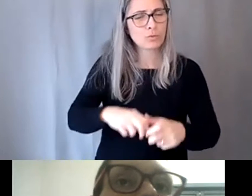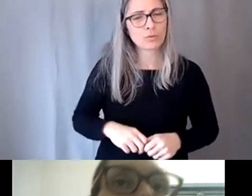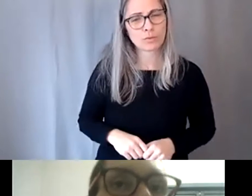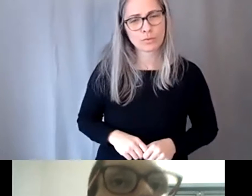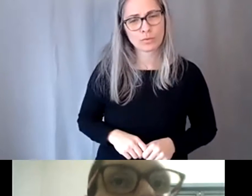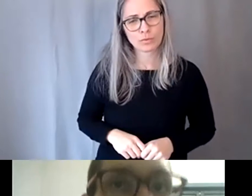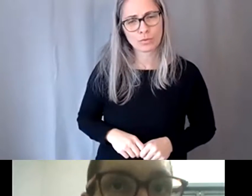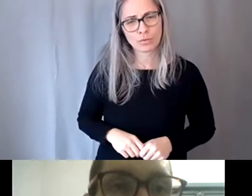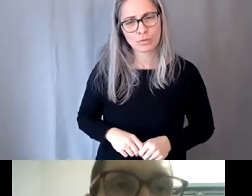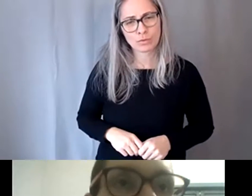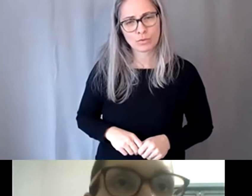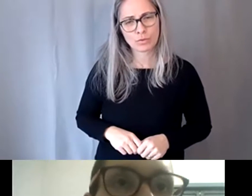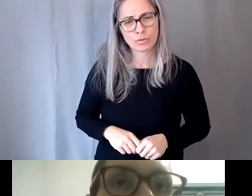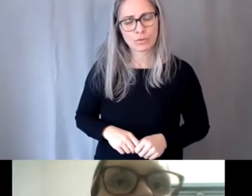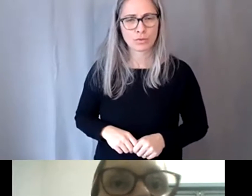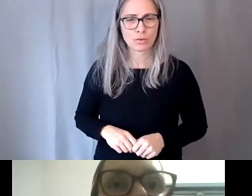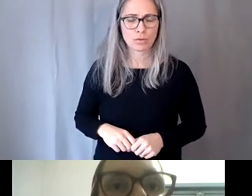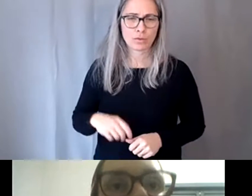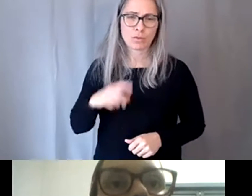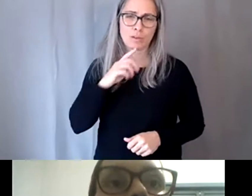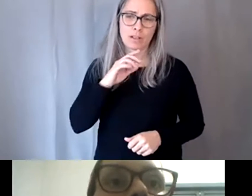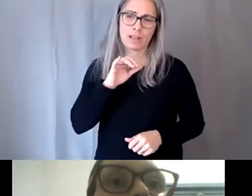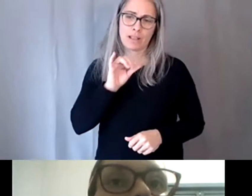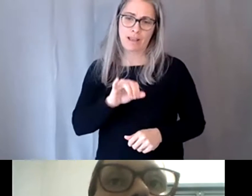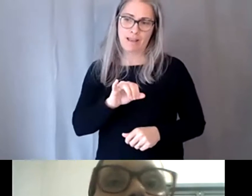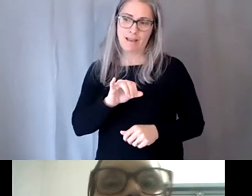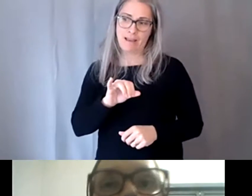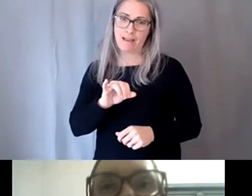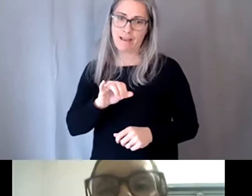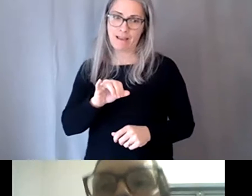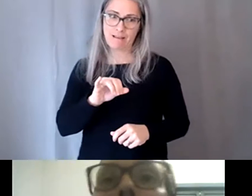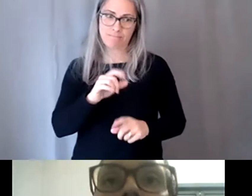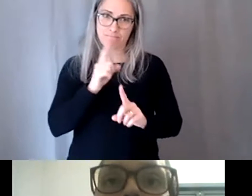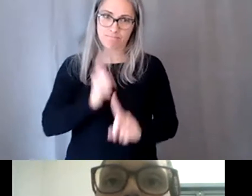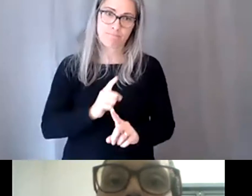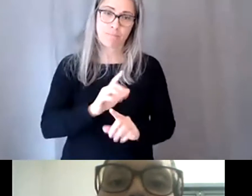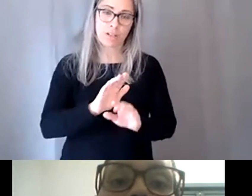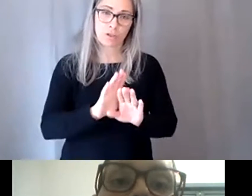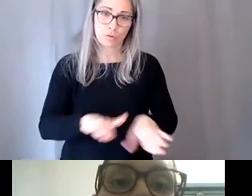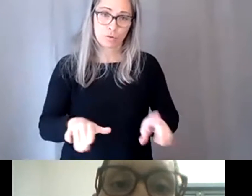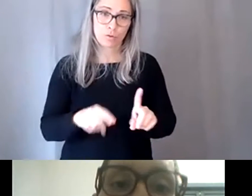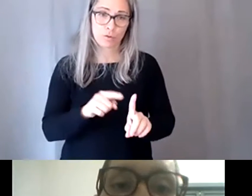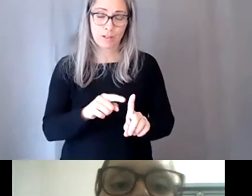with children specifically we see this moment of teaching